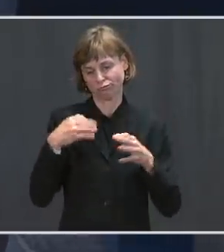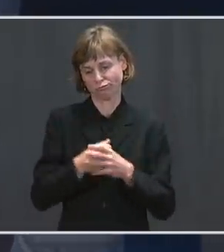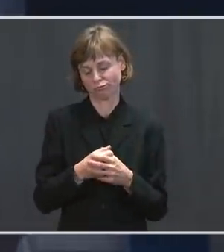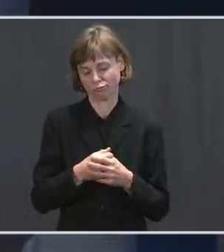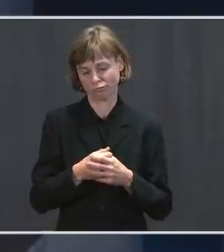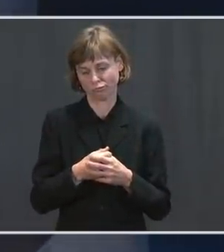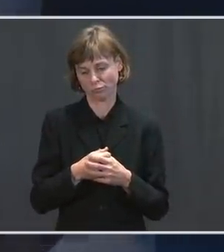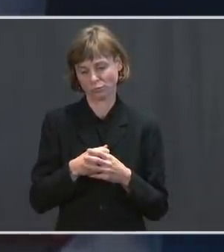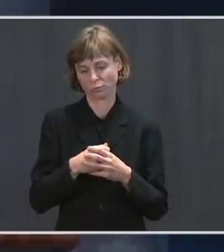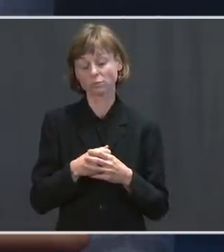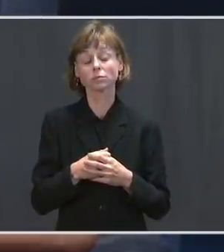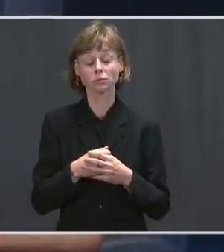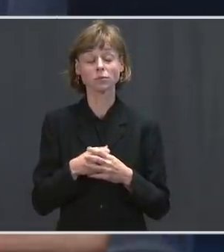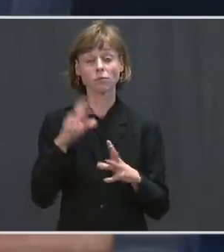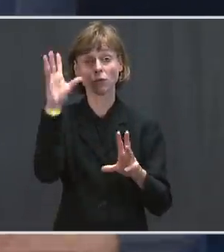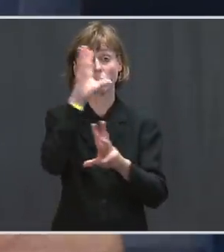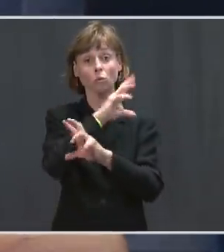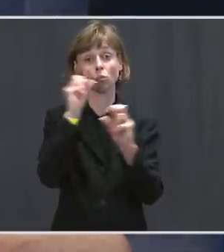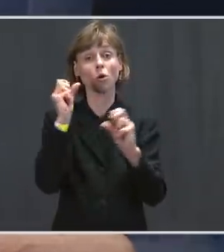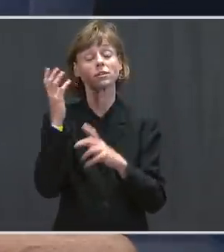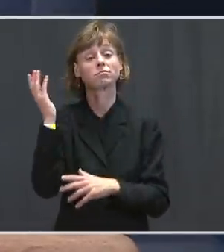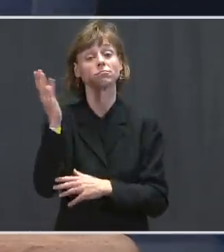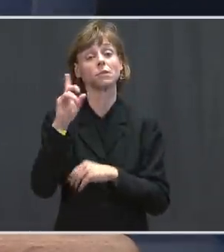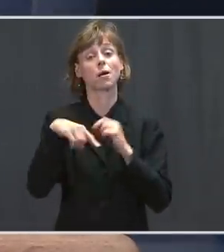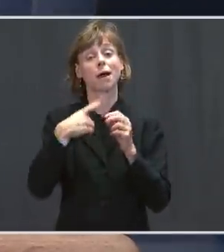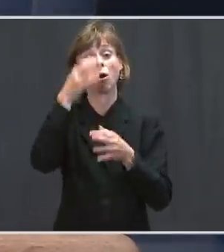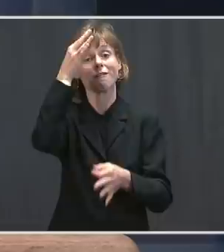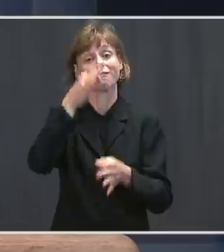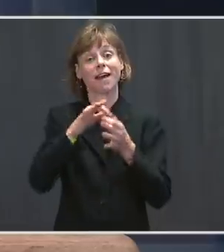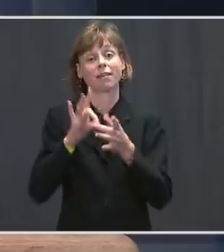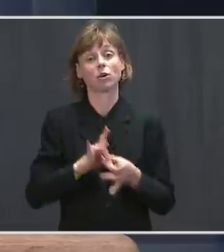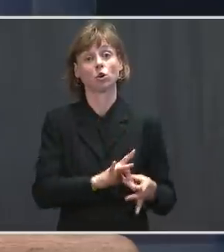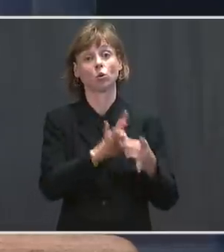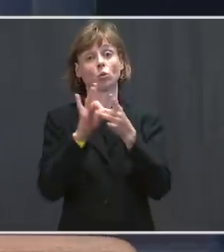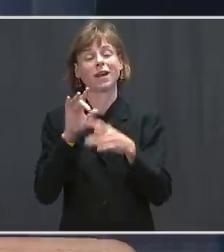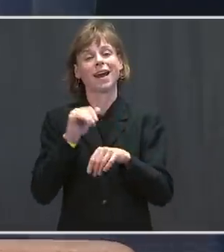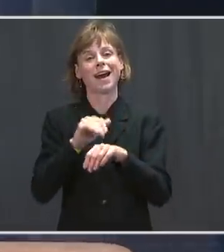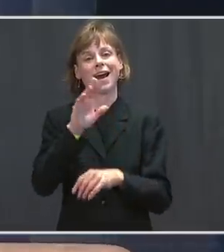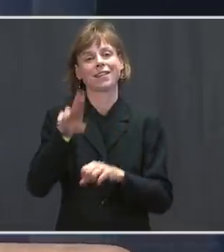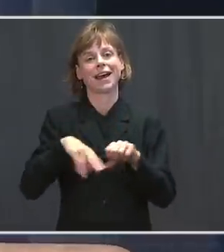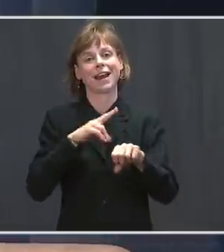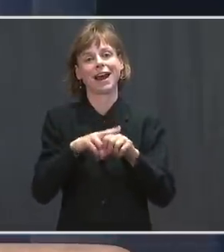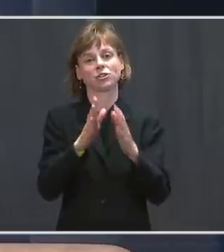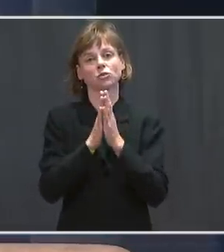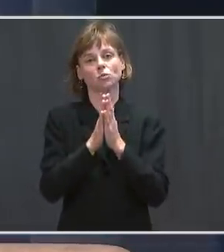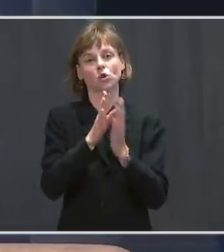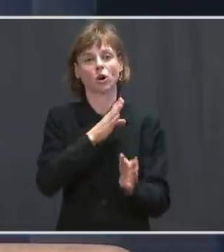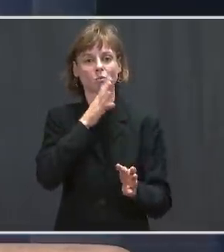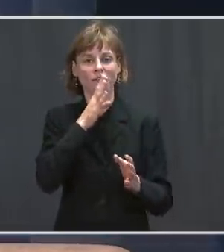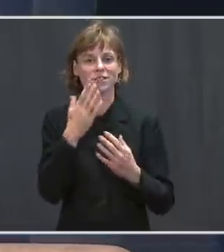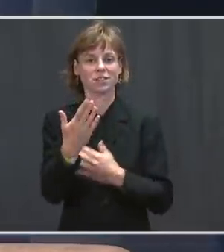President Biden delivered an address about faith and unity at the national prayer breakfast this morning, I should say it was via video.